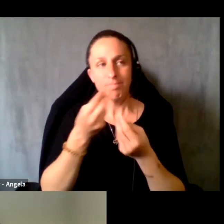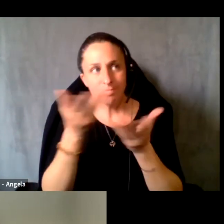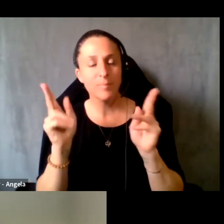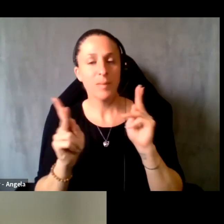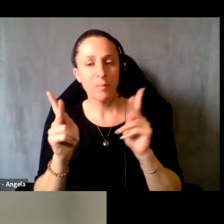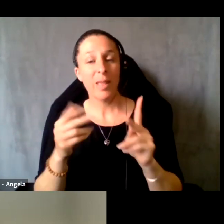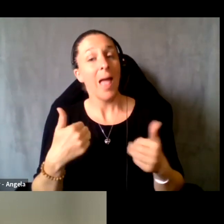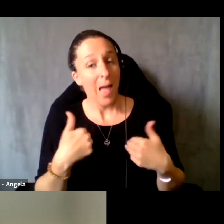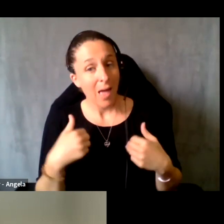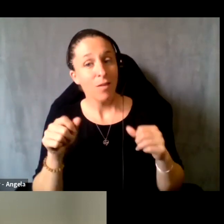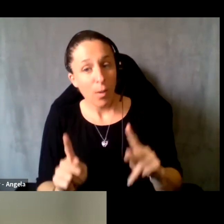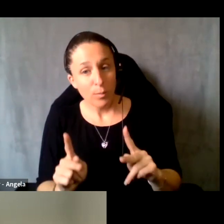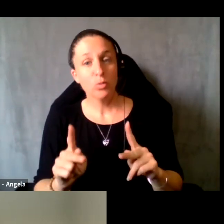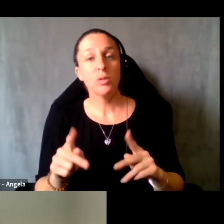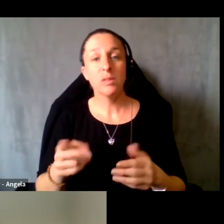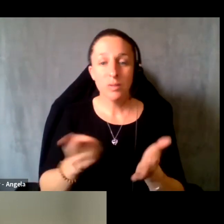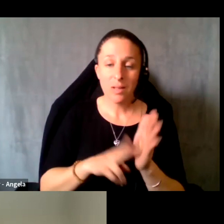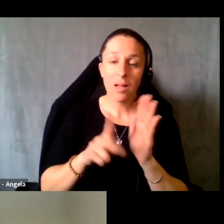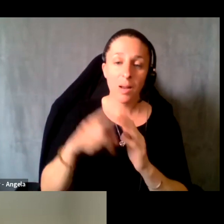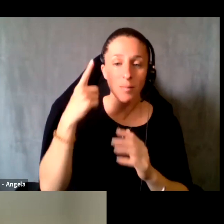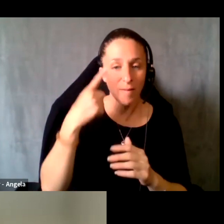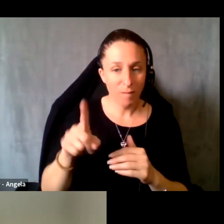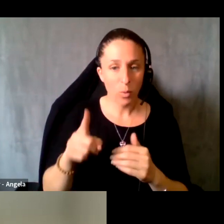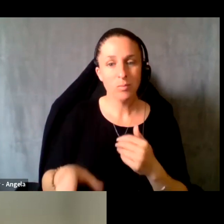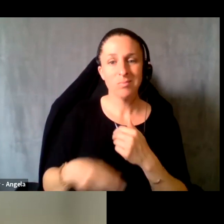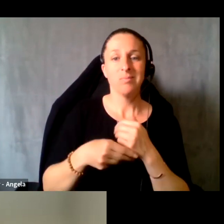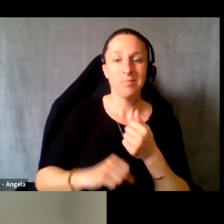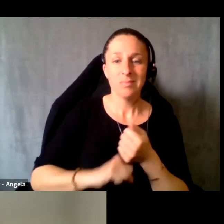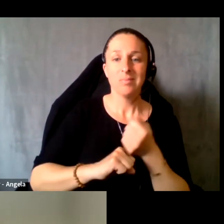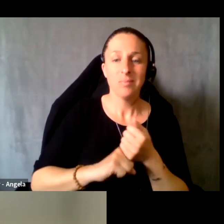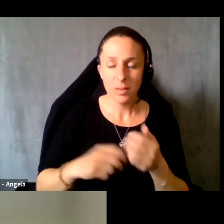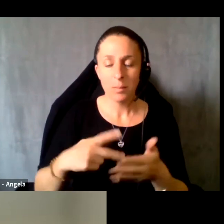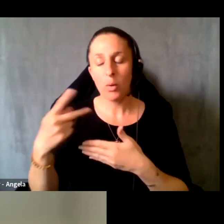enroll in subsidy programs that can help lower the cost of broadband access. So we did a